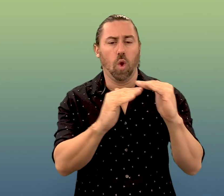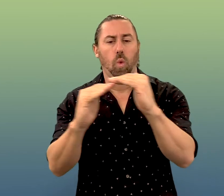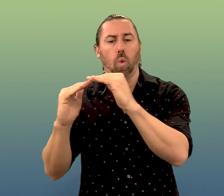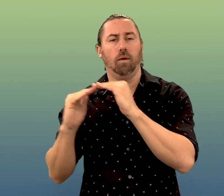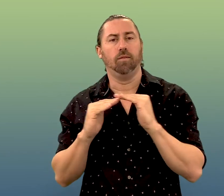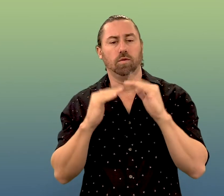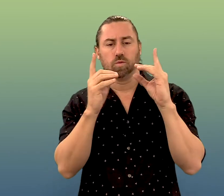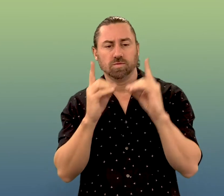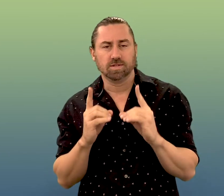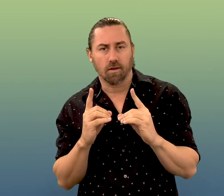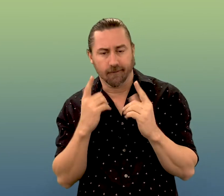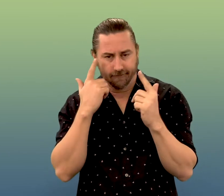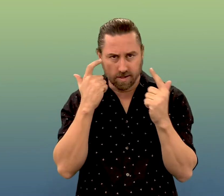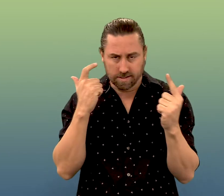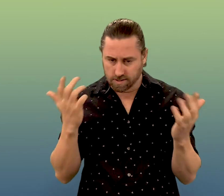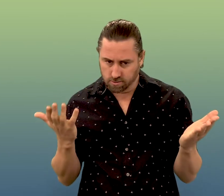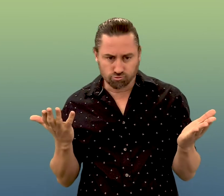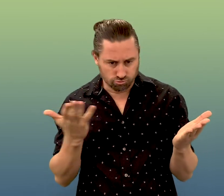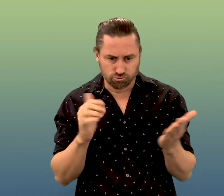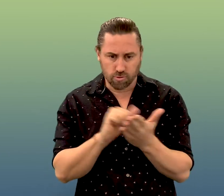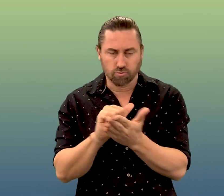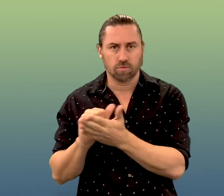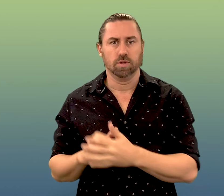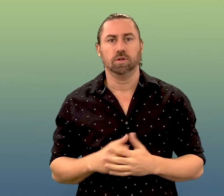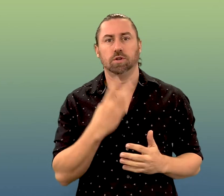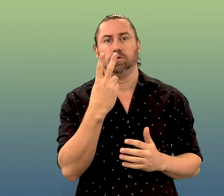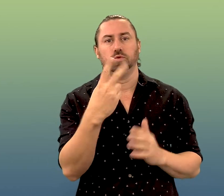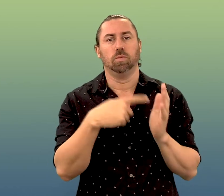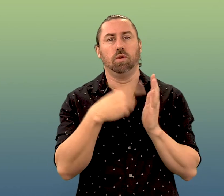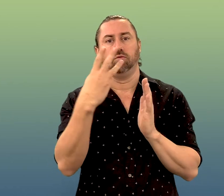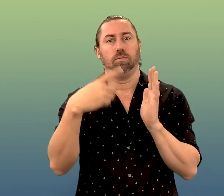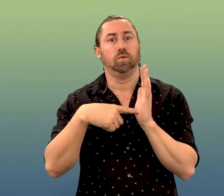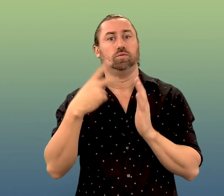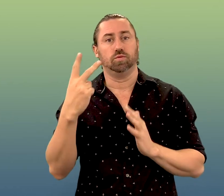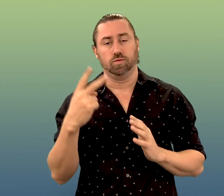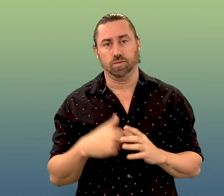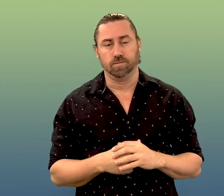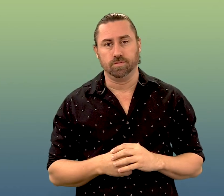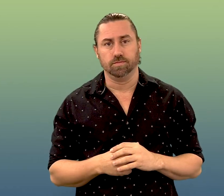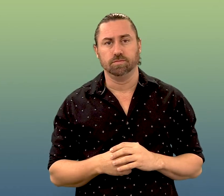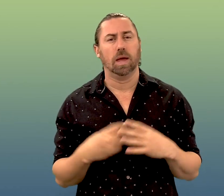Apply universal design principles and guidelines. Two point three point two.